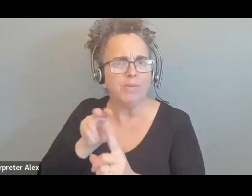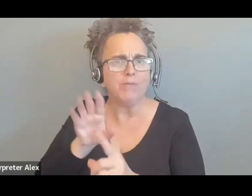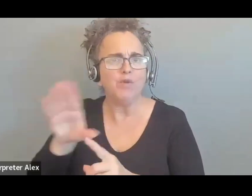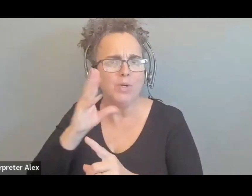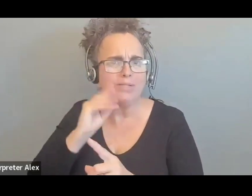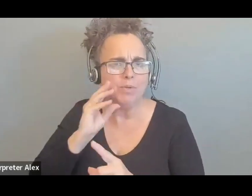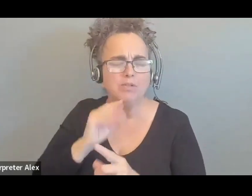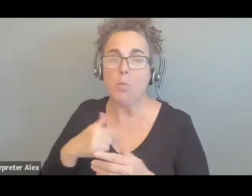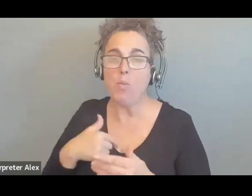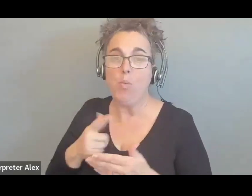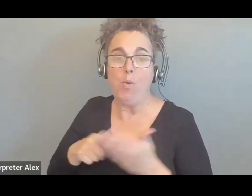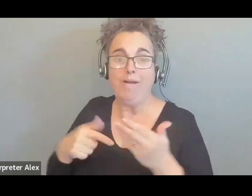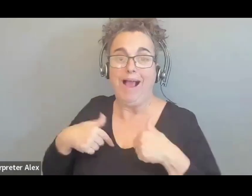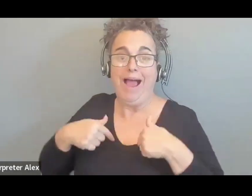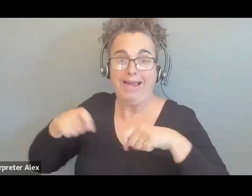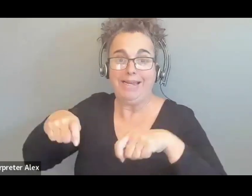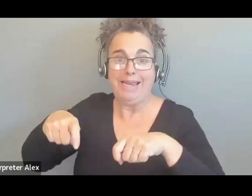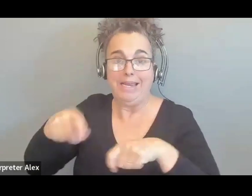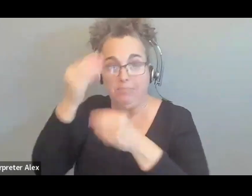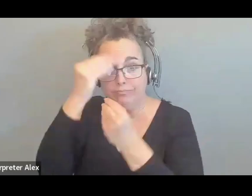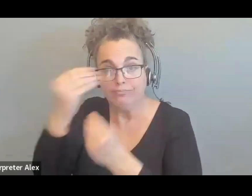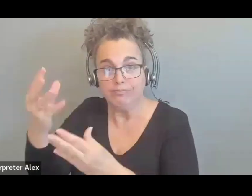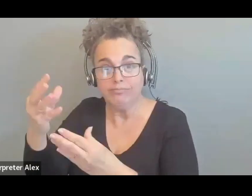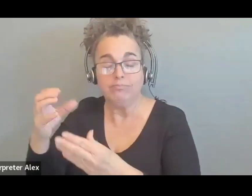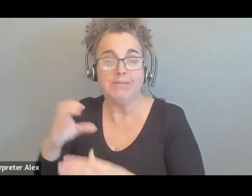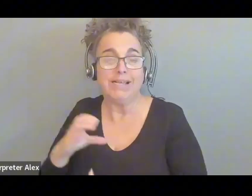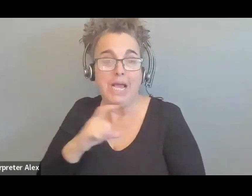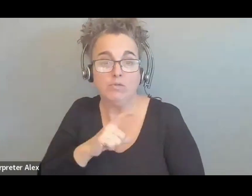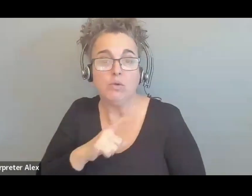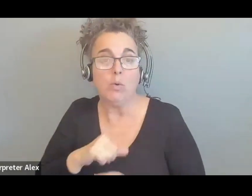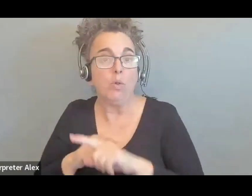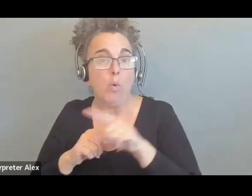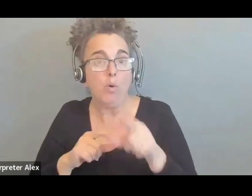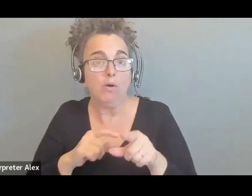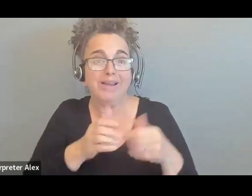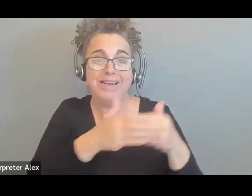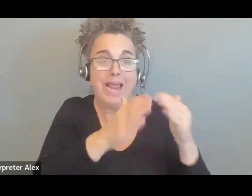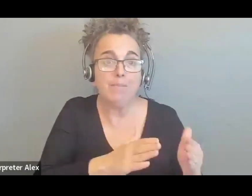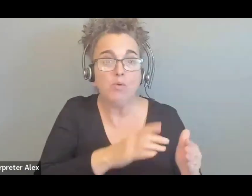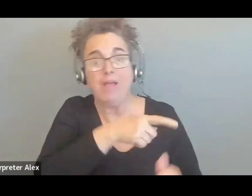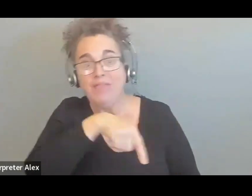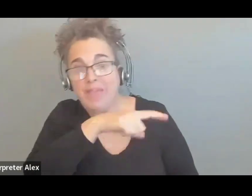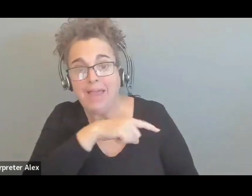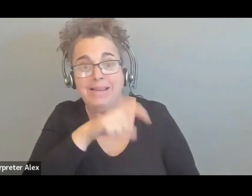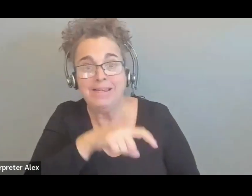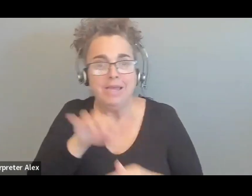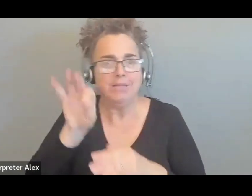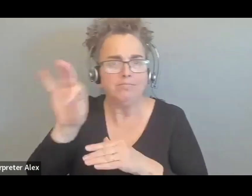or your neighbors need. And I think that can be really encouraging as like if you're not sure where to start,